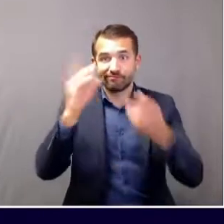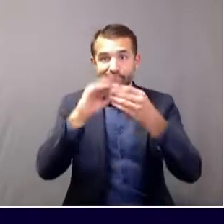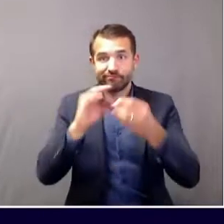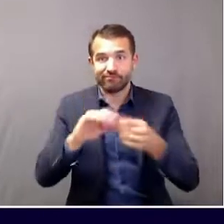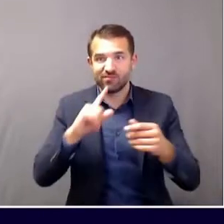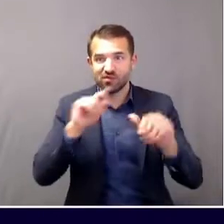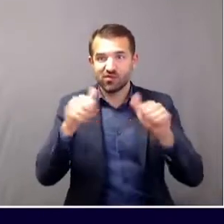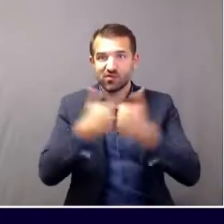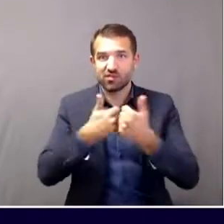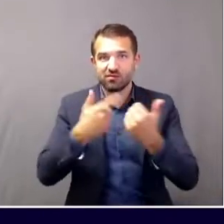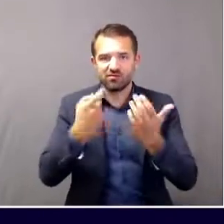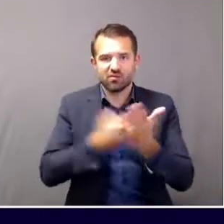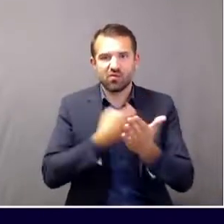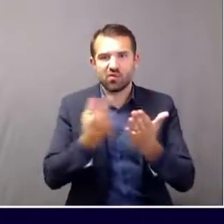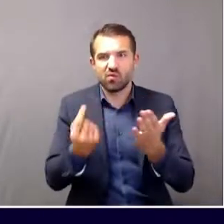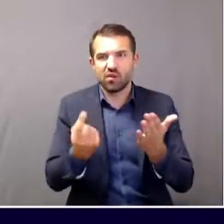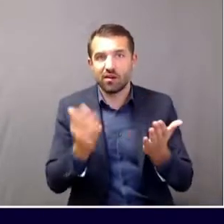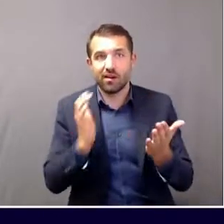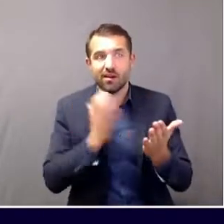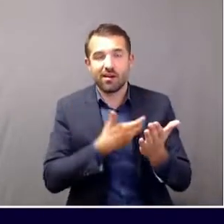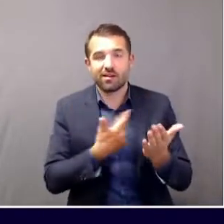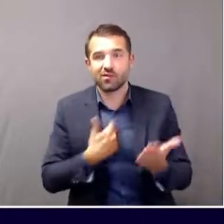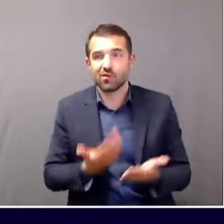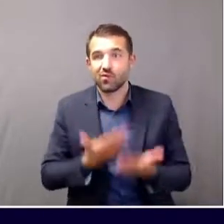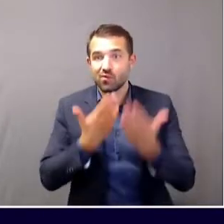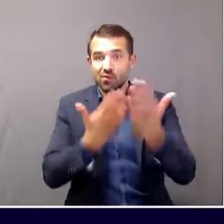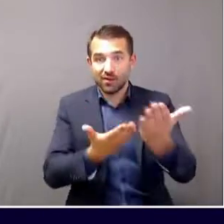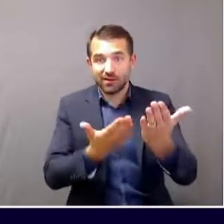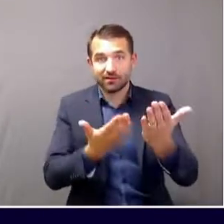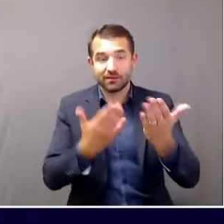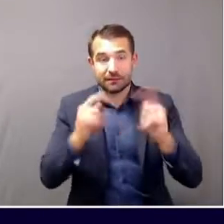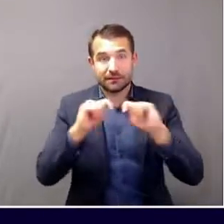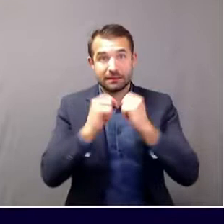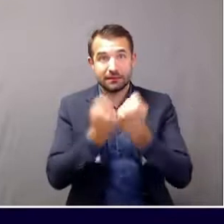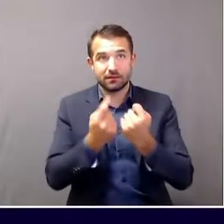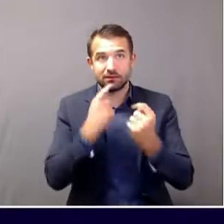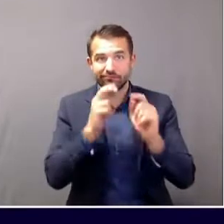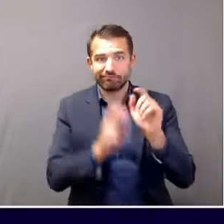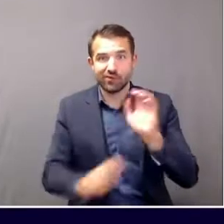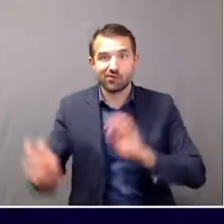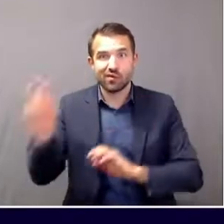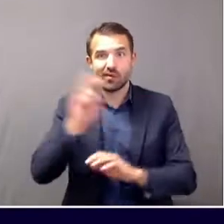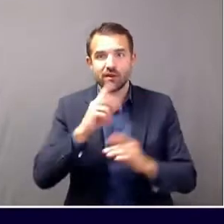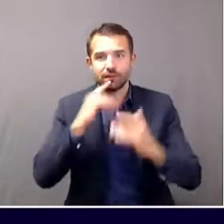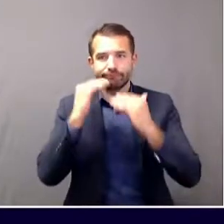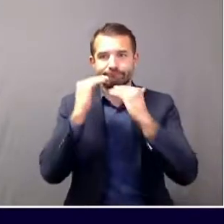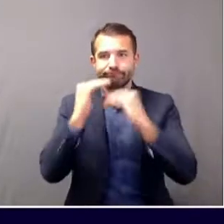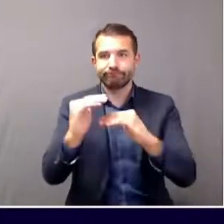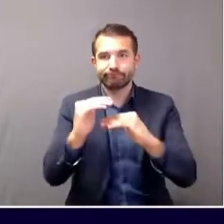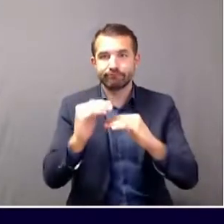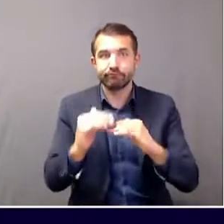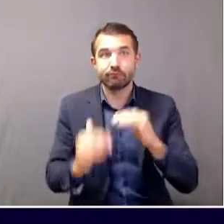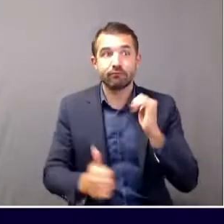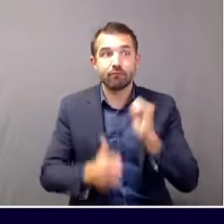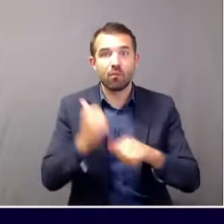that we try to limit team travel